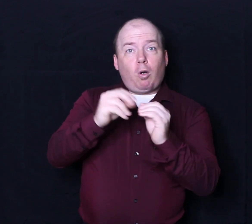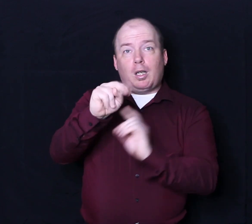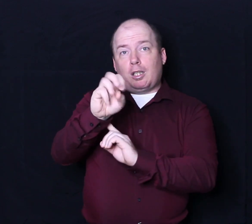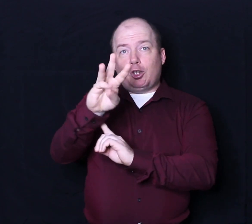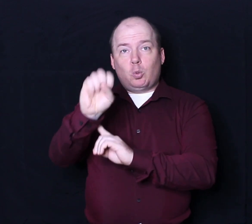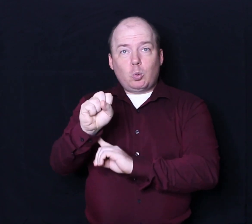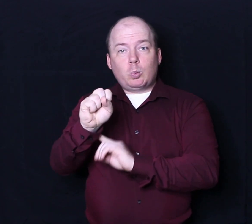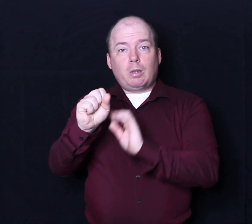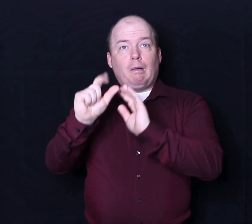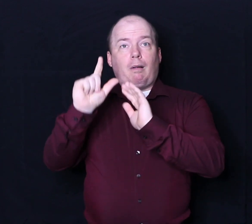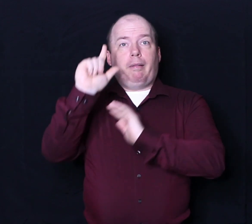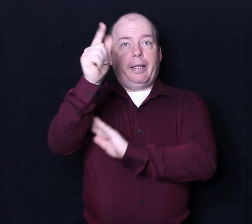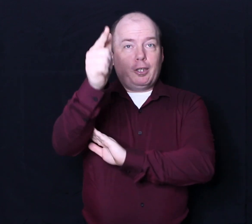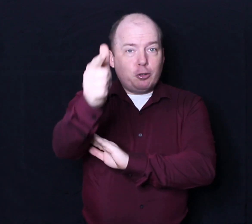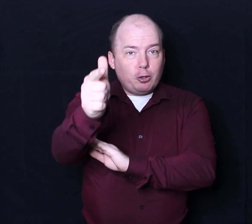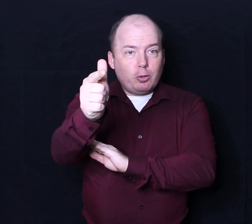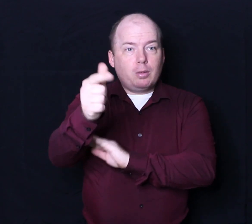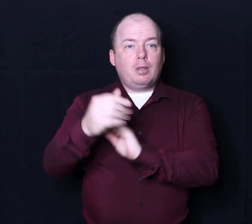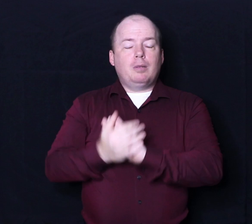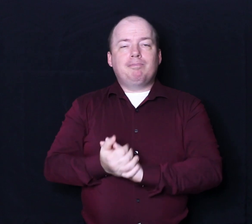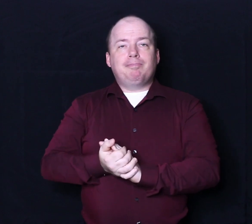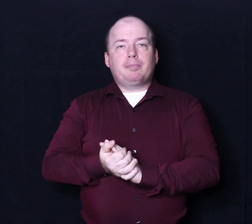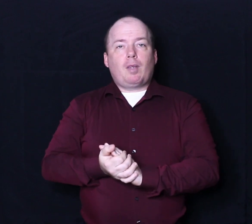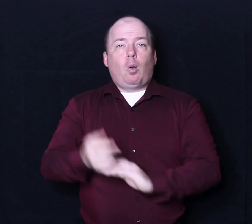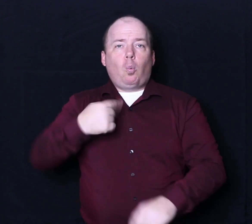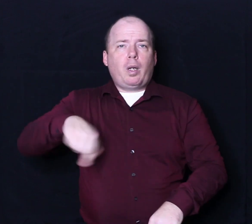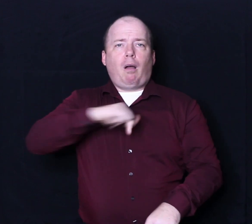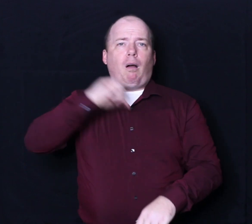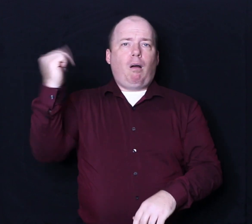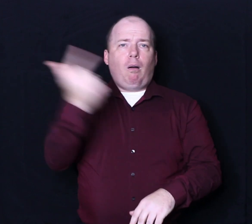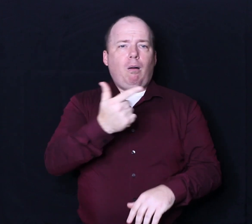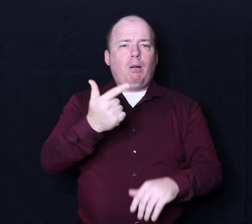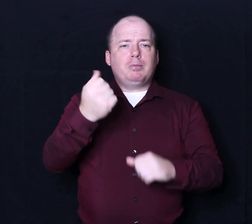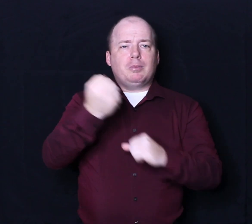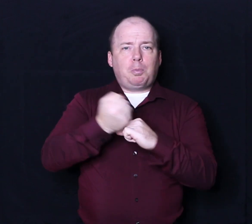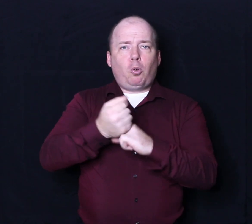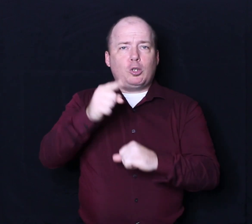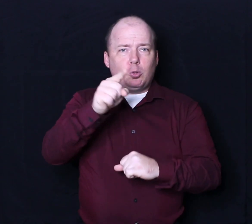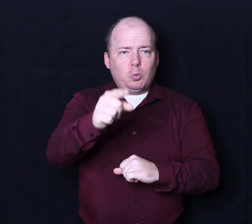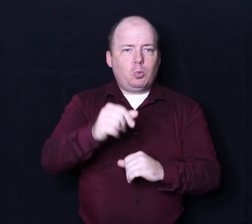are coming to us in the coming days. We are here for you